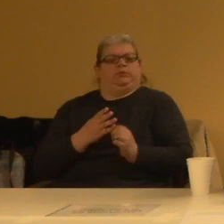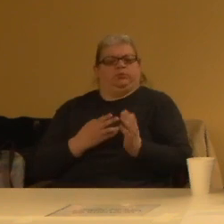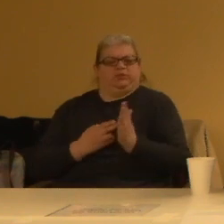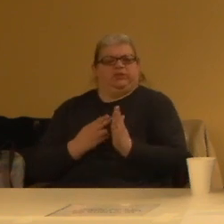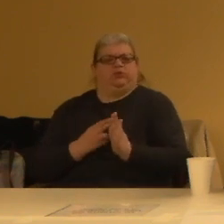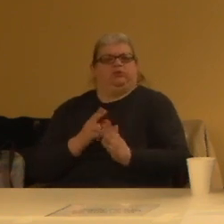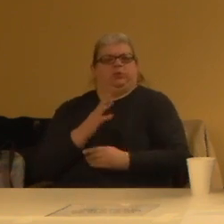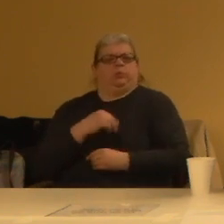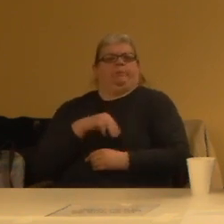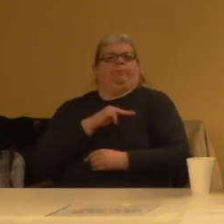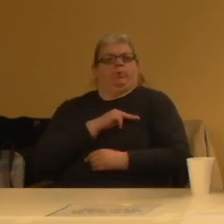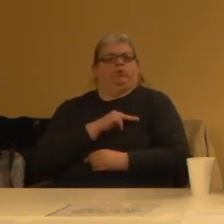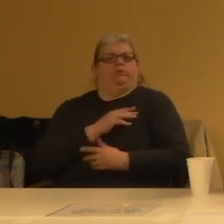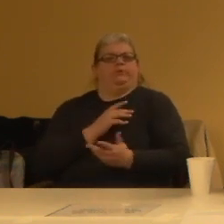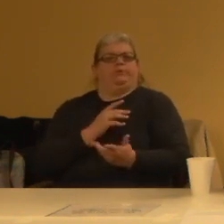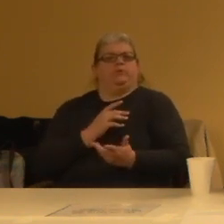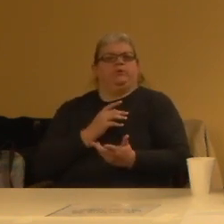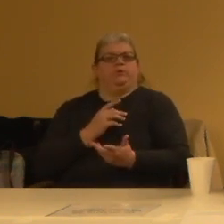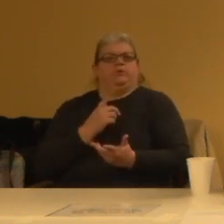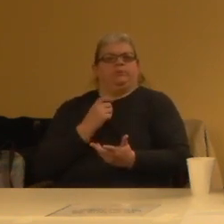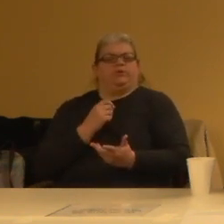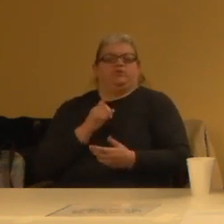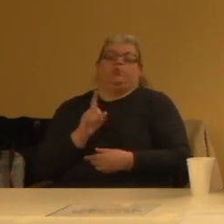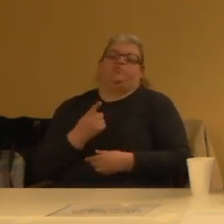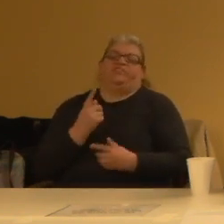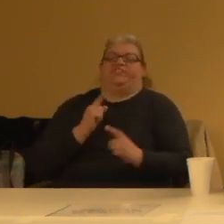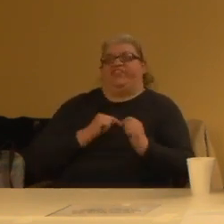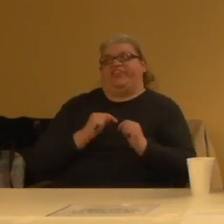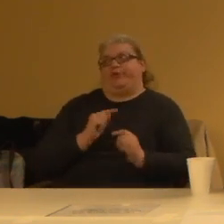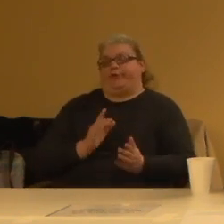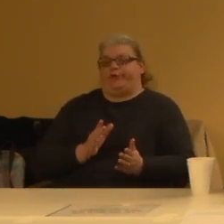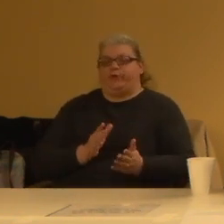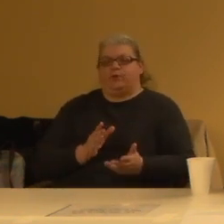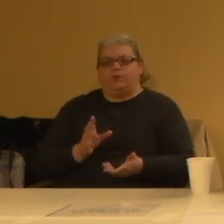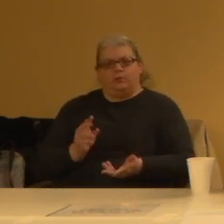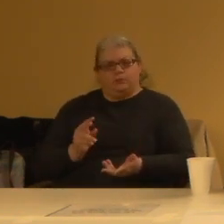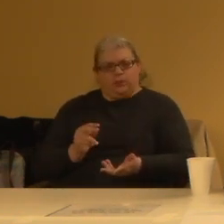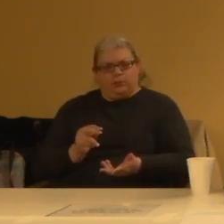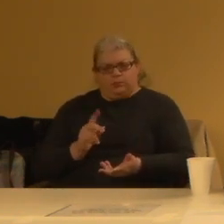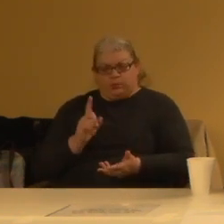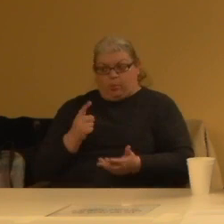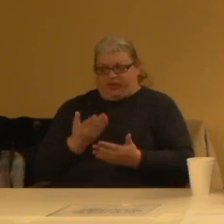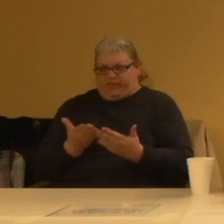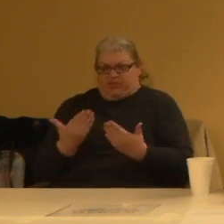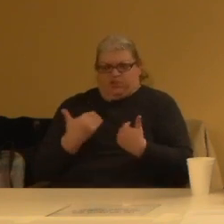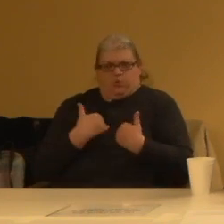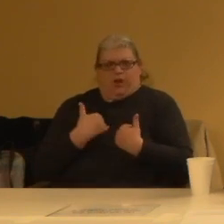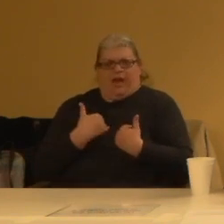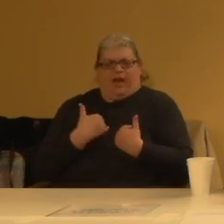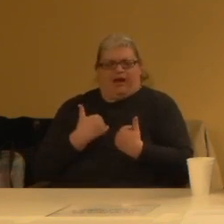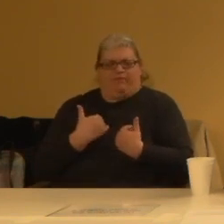Like those are the only things you have in an industry that is gonna try and shake all of those things,